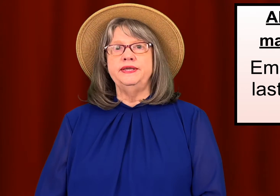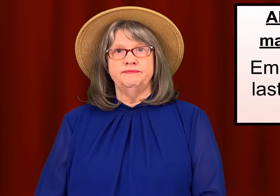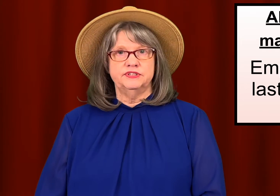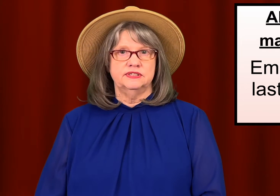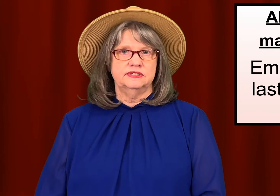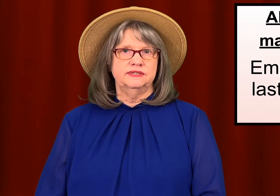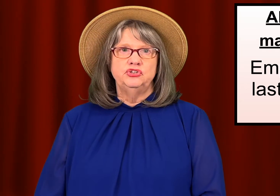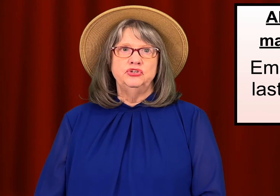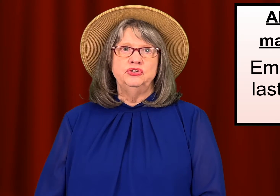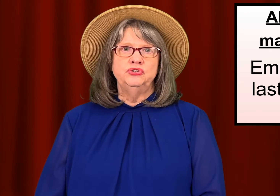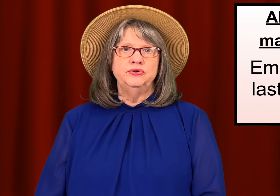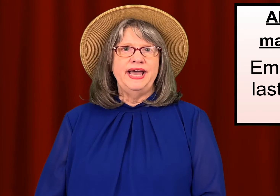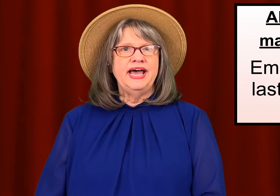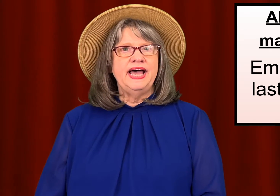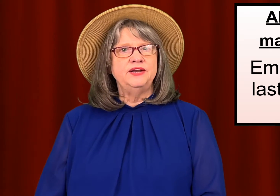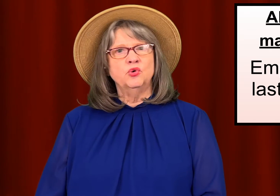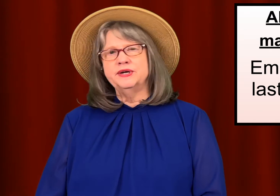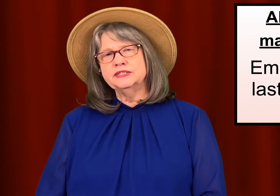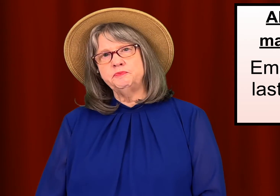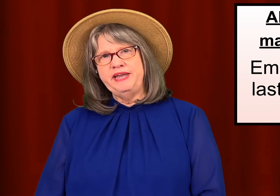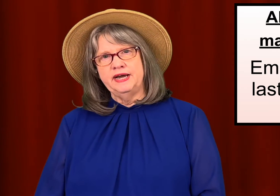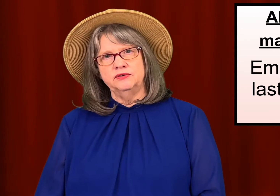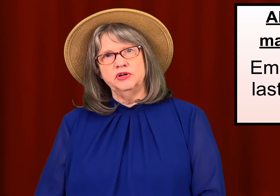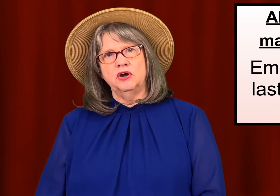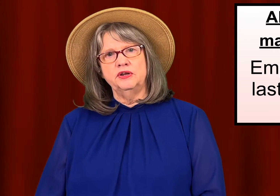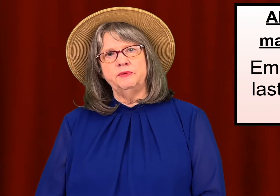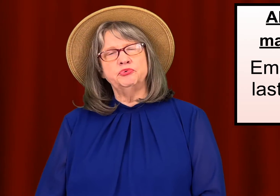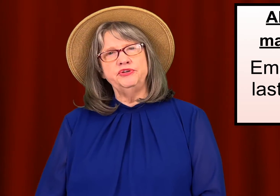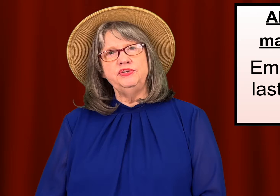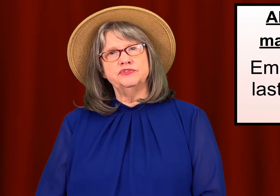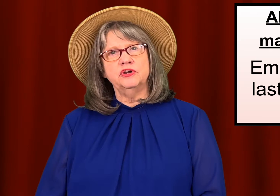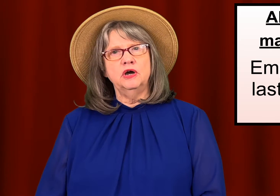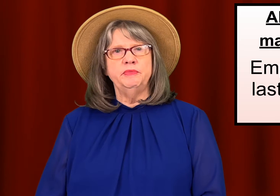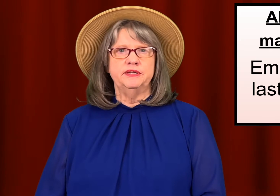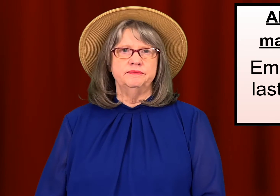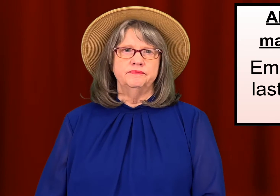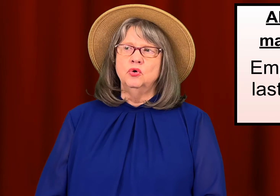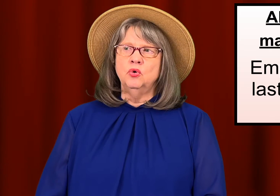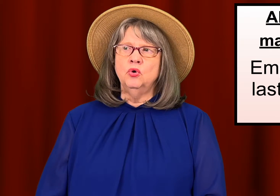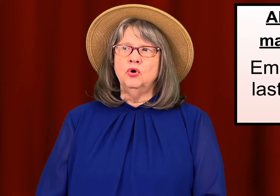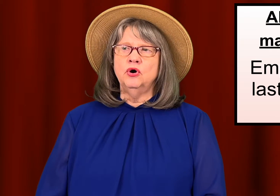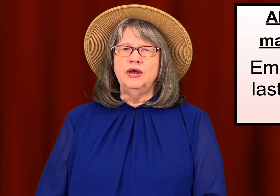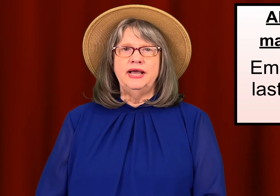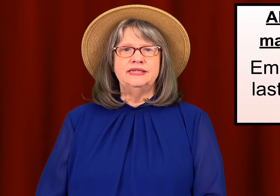emphasis, to add or expound on a previous comment, or as